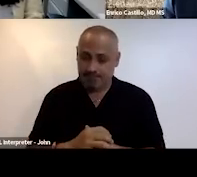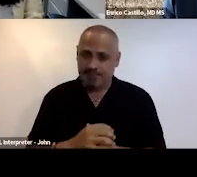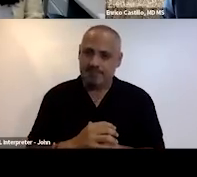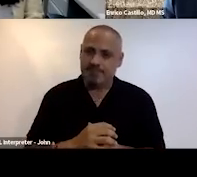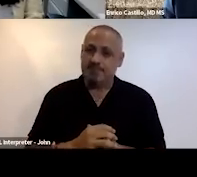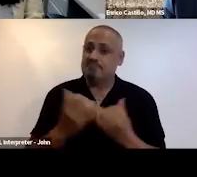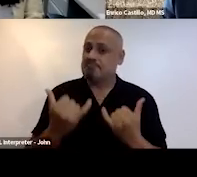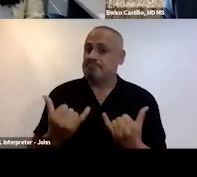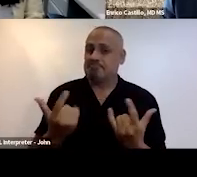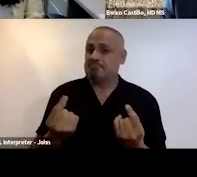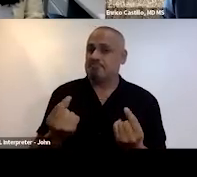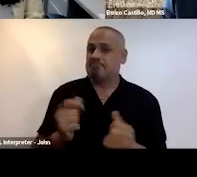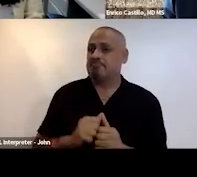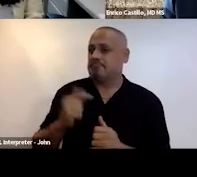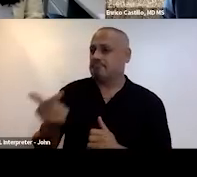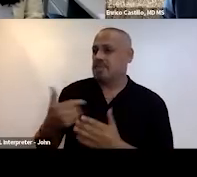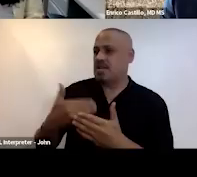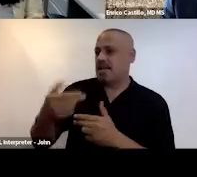Now we're going to turn it over to our next presenter,